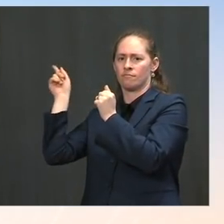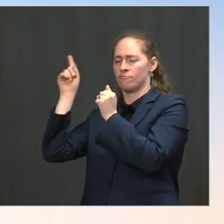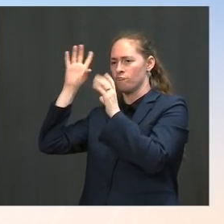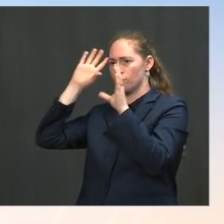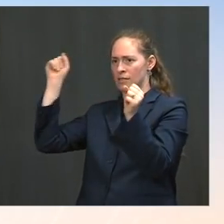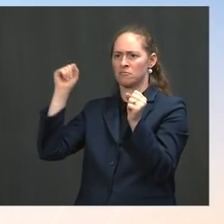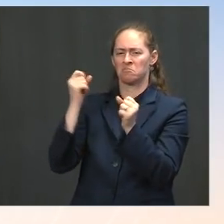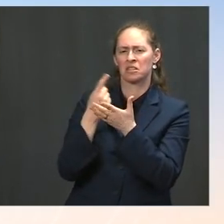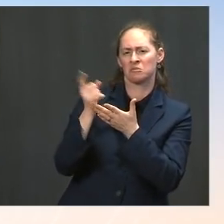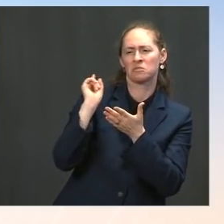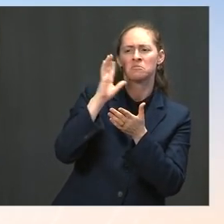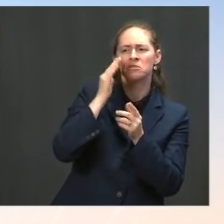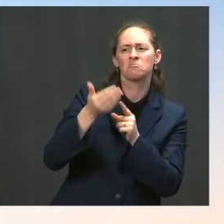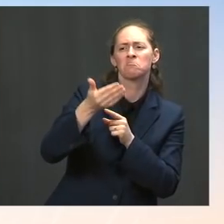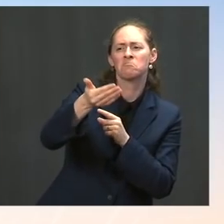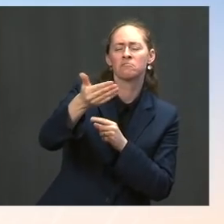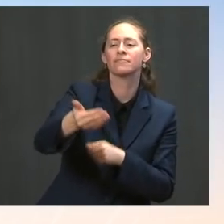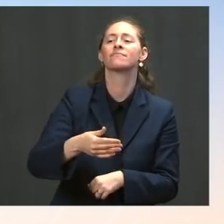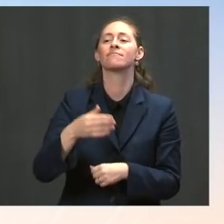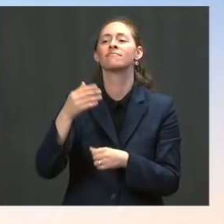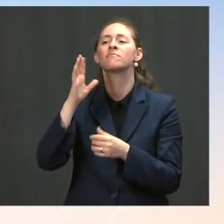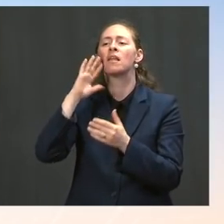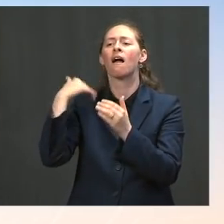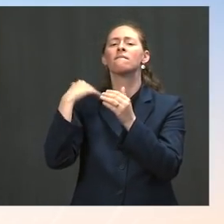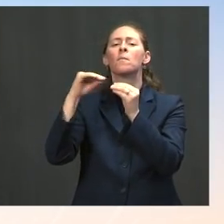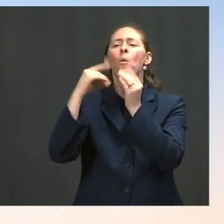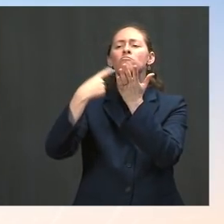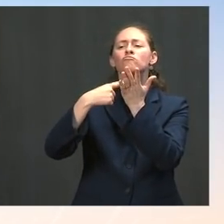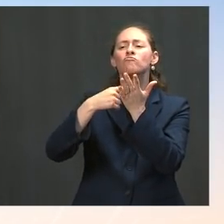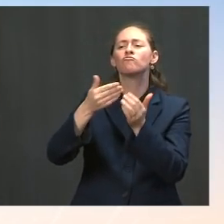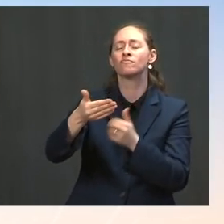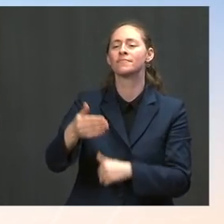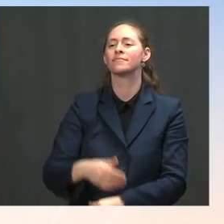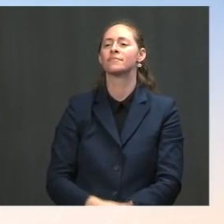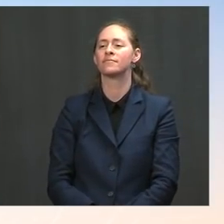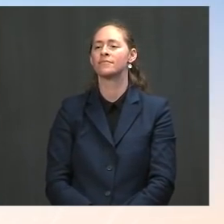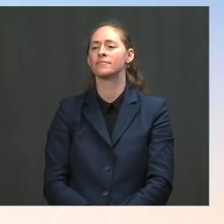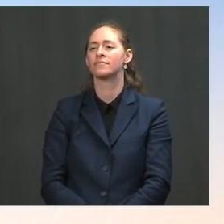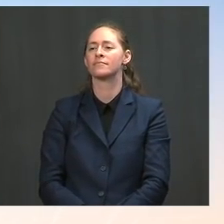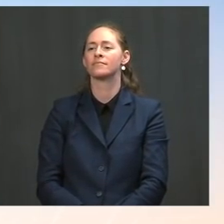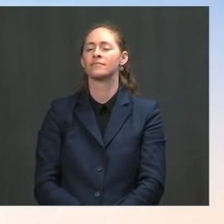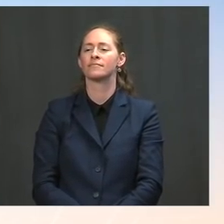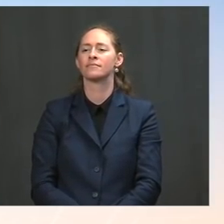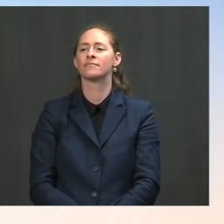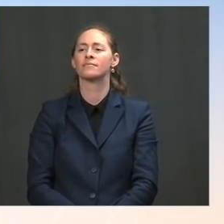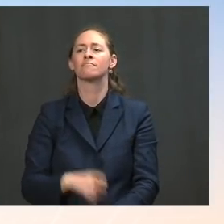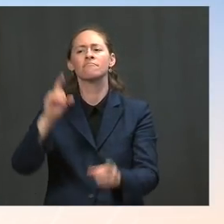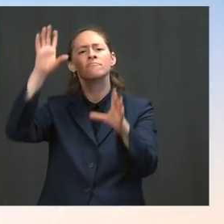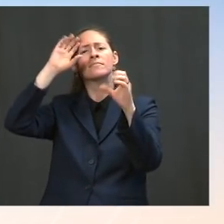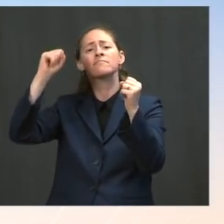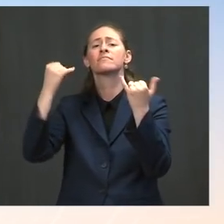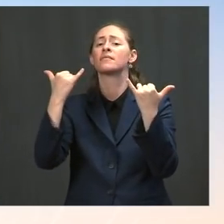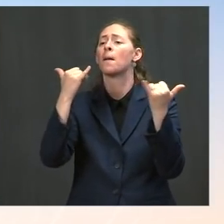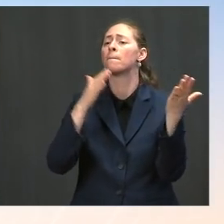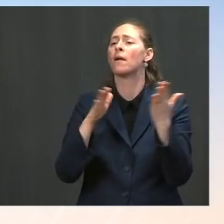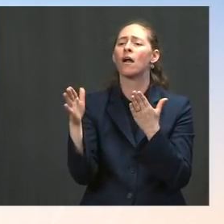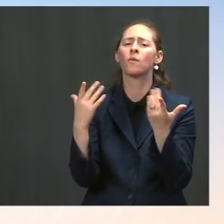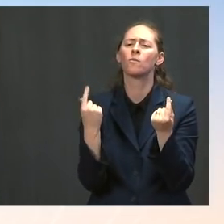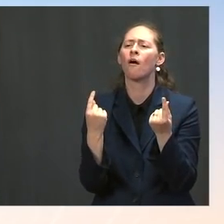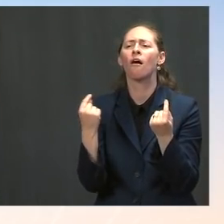and that the President was planning to have a discussion about the fact that we have ongoing concerns